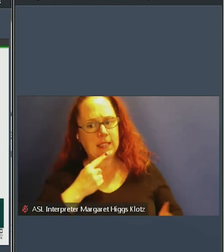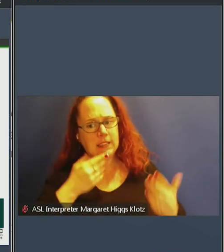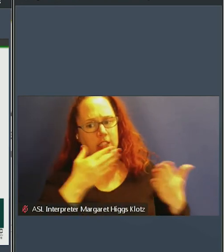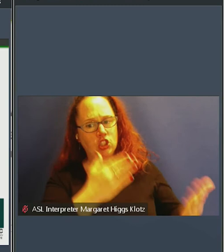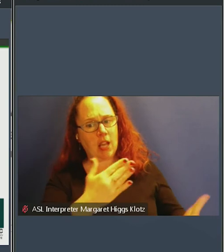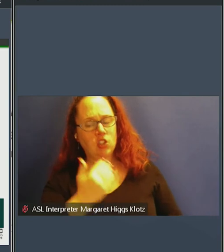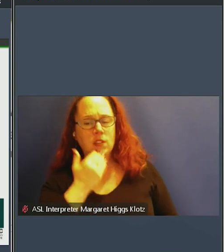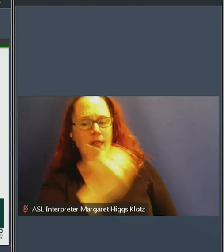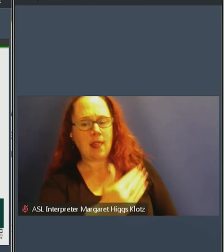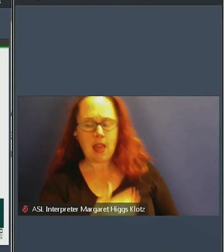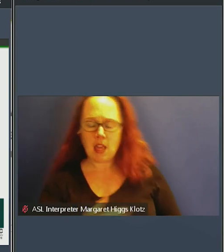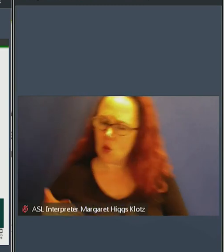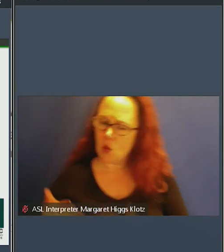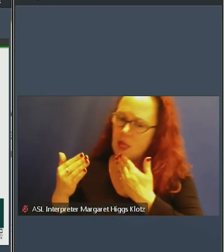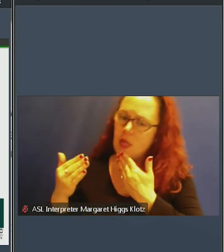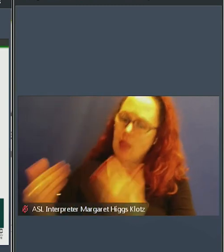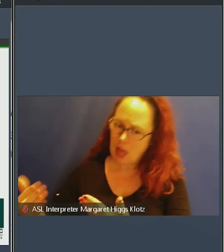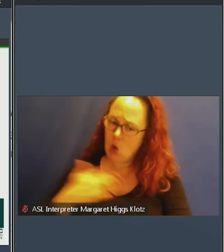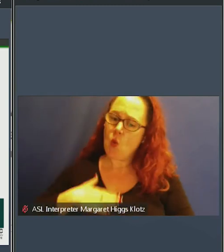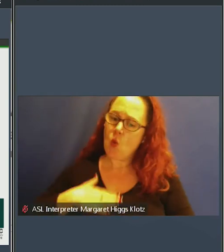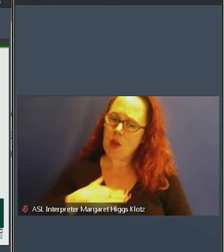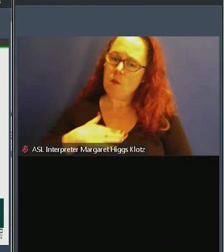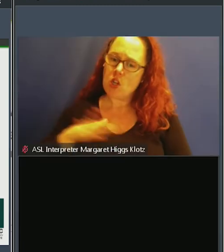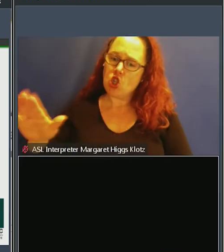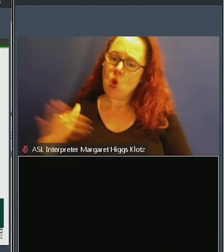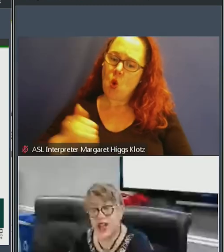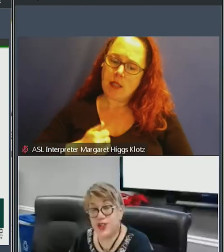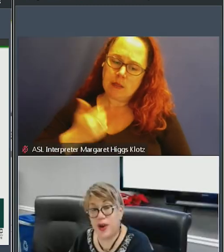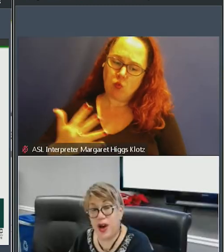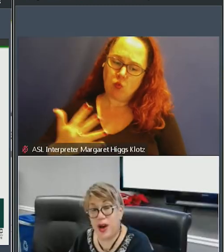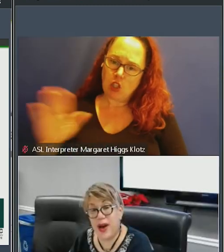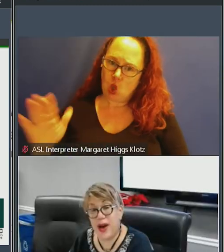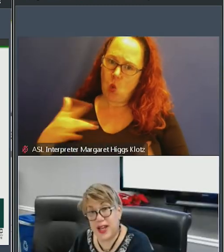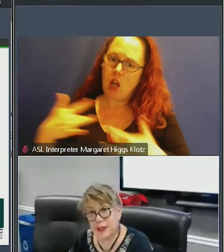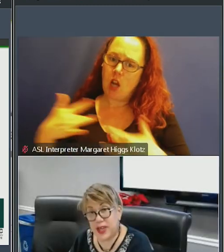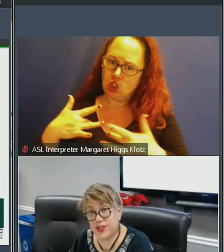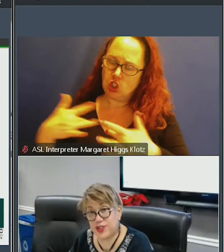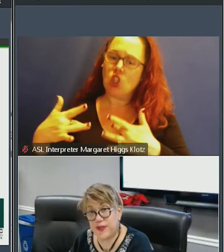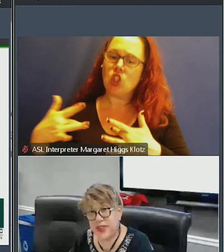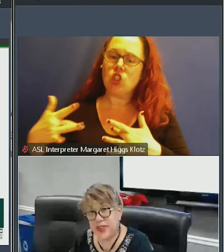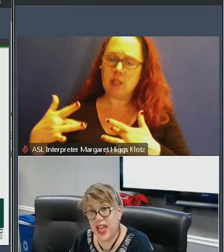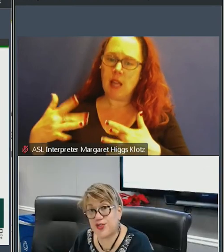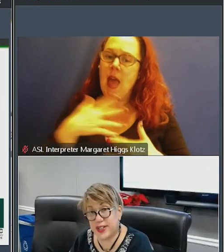And we appreciate the fact that you're expressing your concerns and, and you've highlighted something else in terms of the entrance.